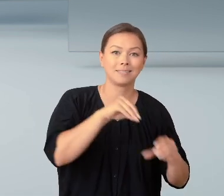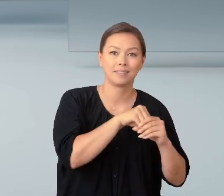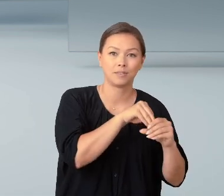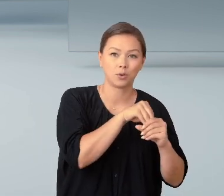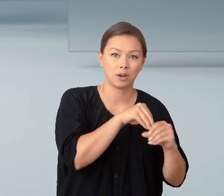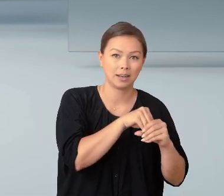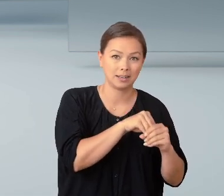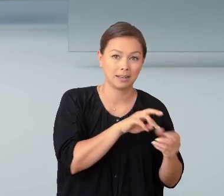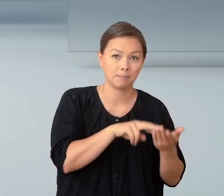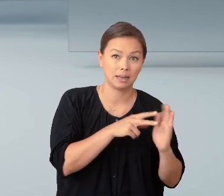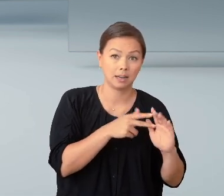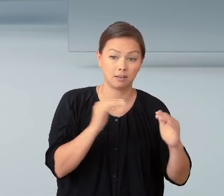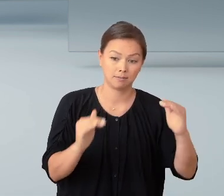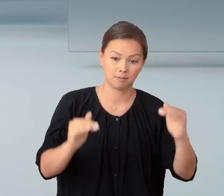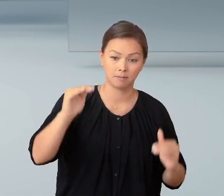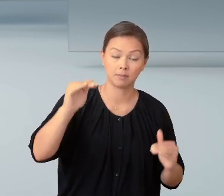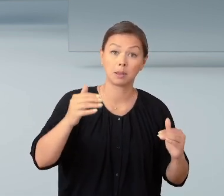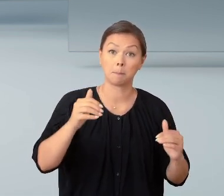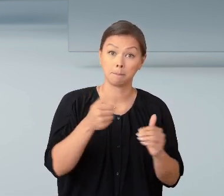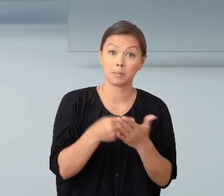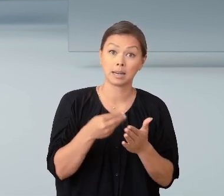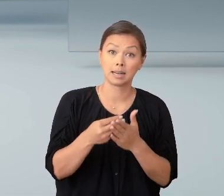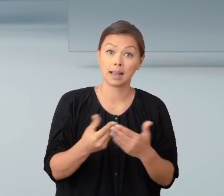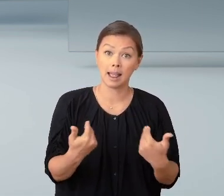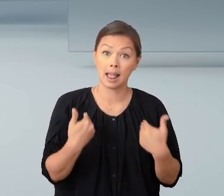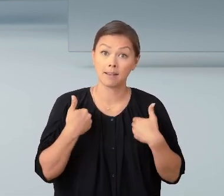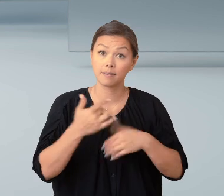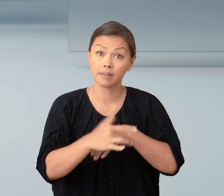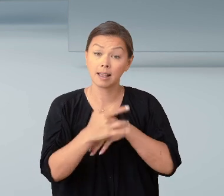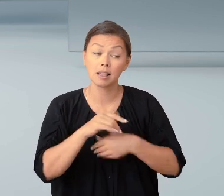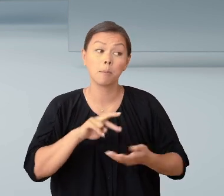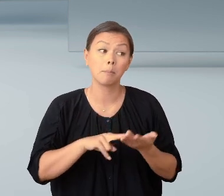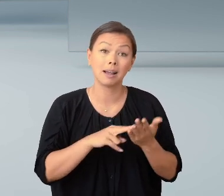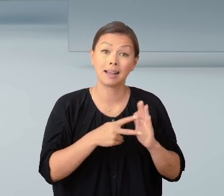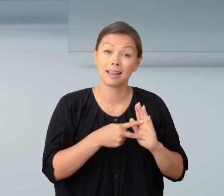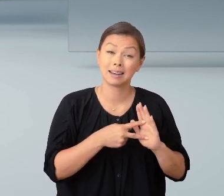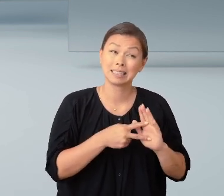inventory shortages can lead to a missed sale. Using AI, the Sales